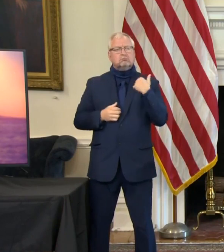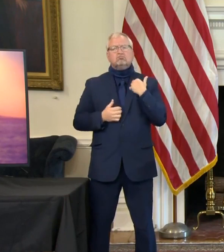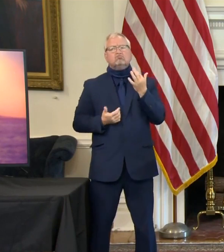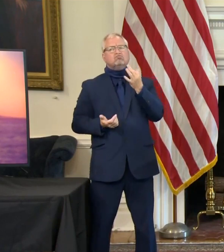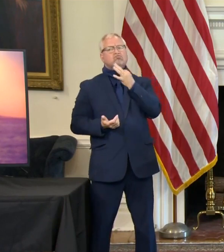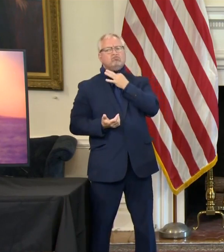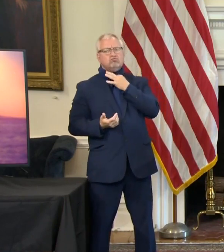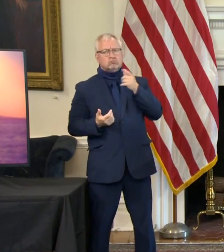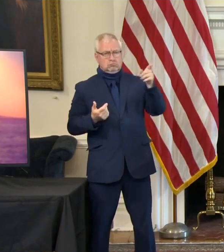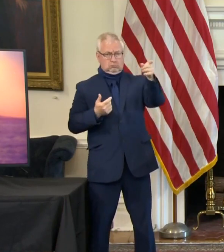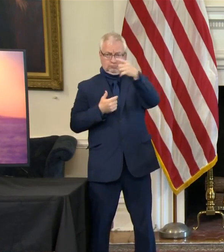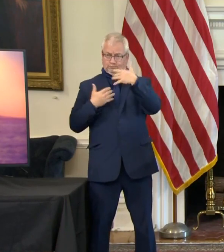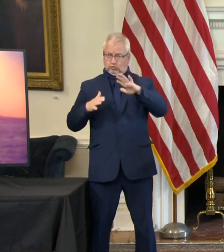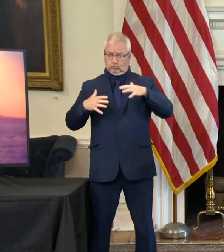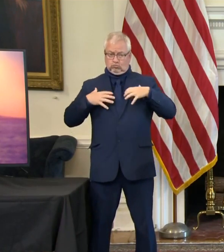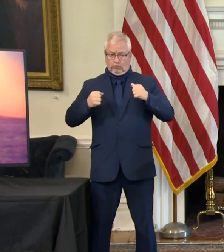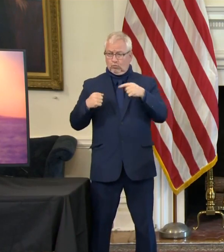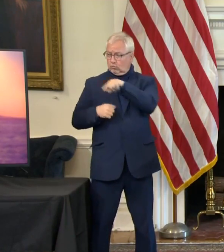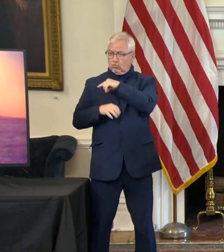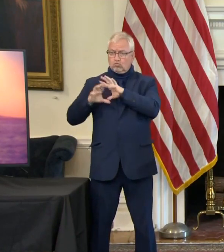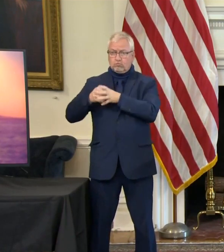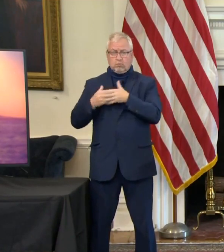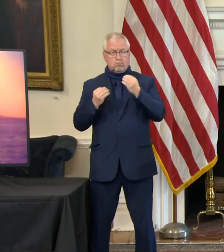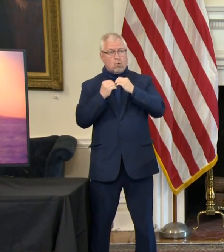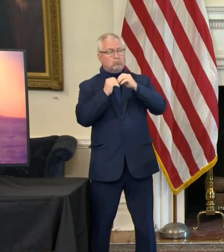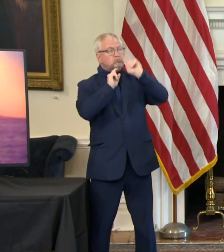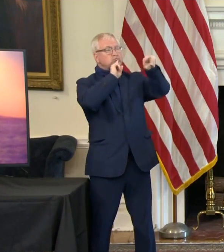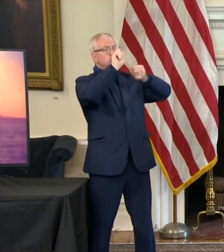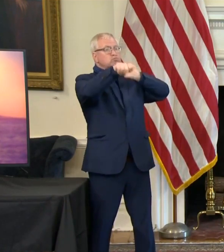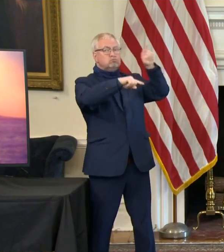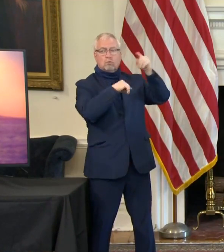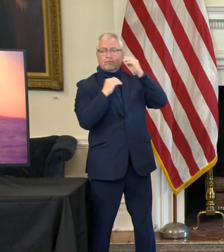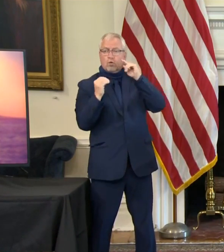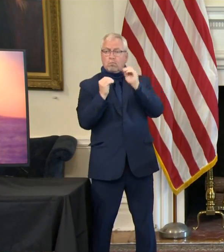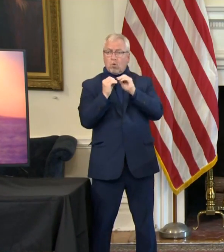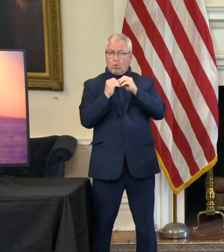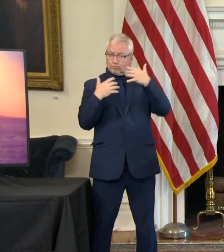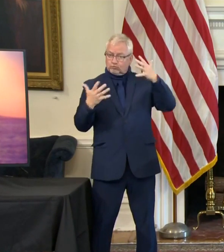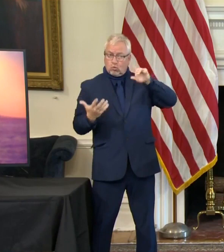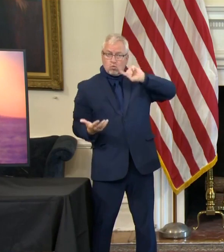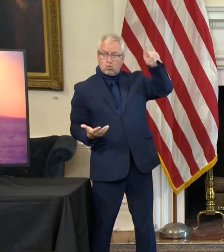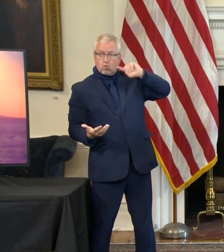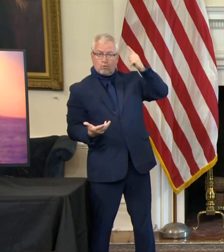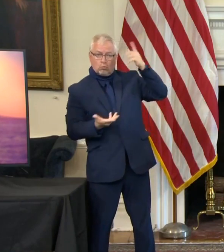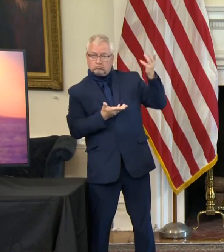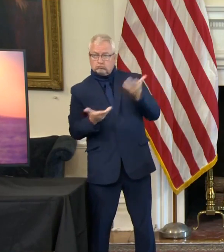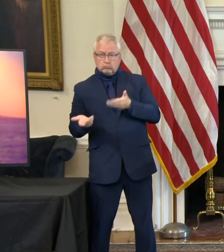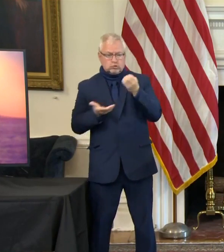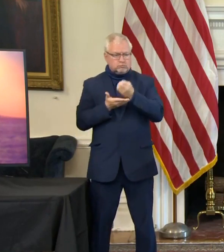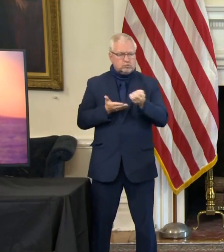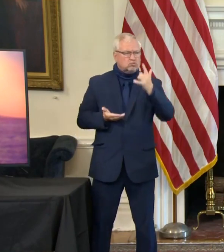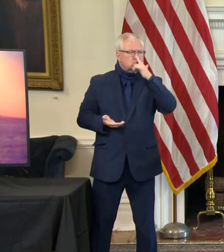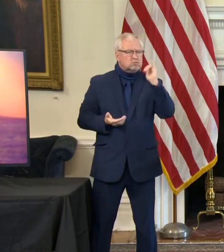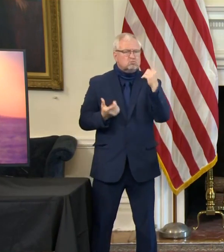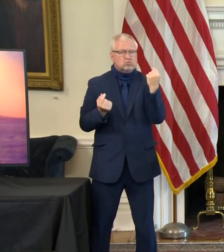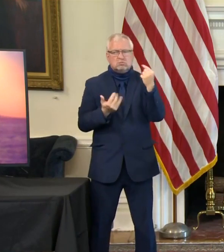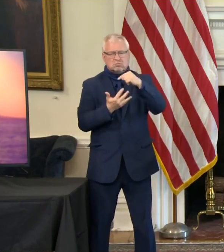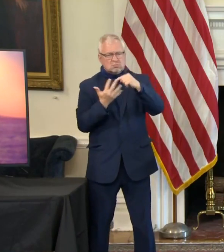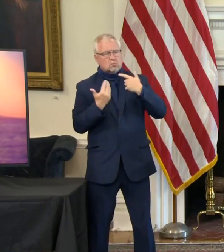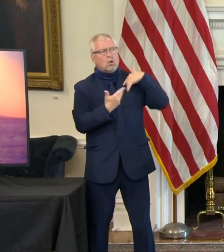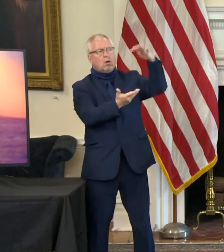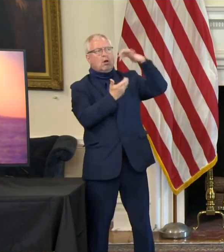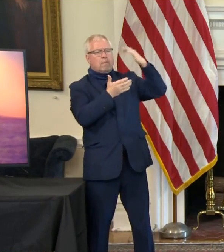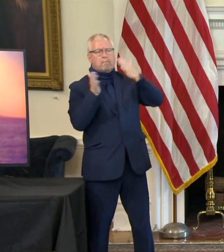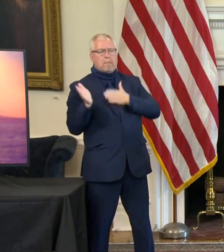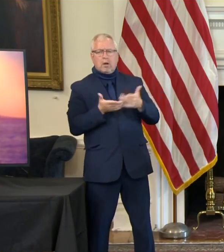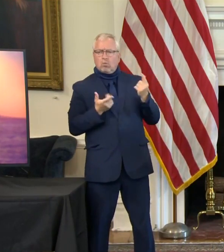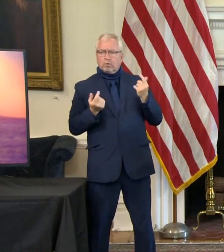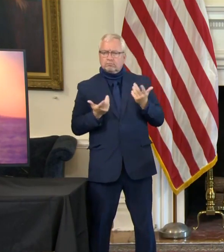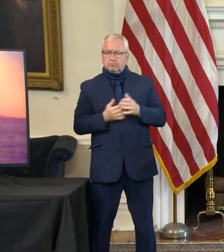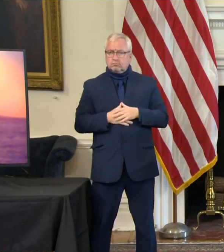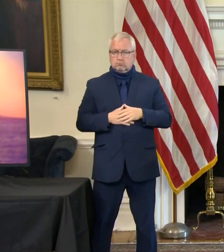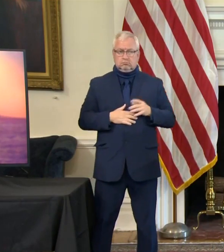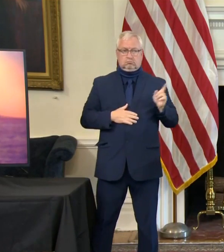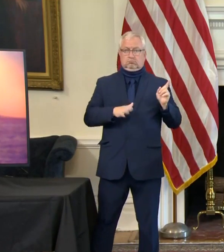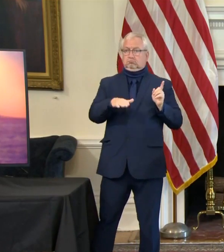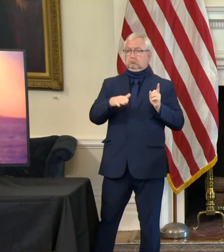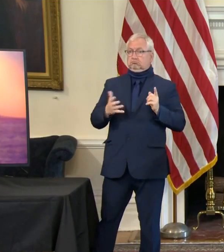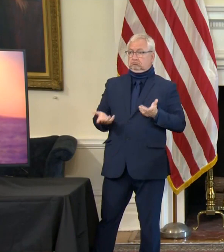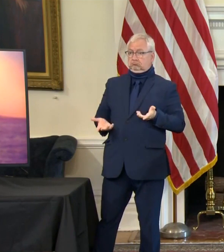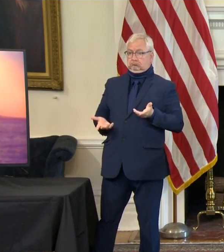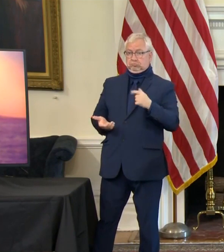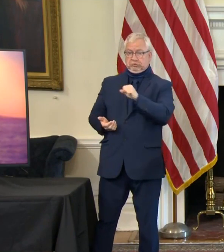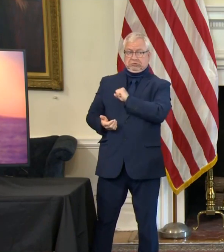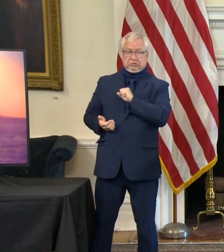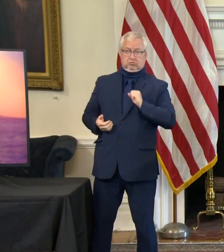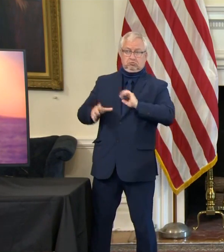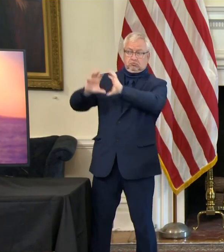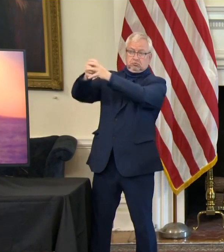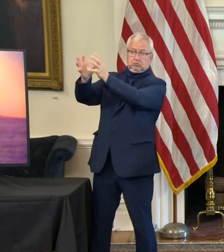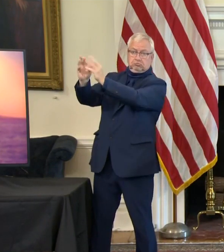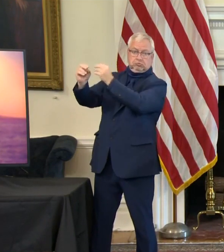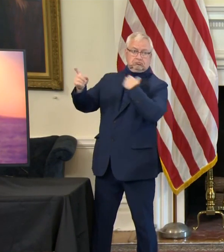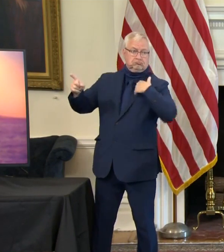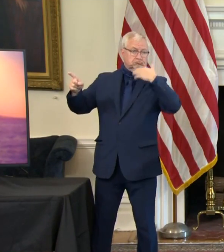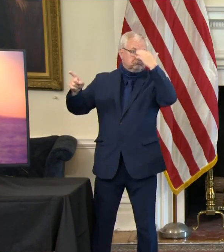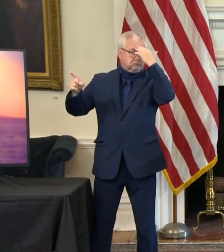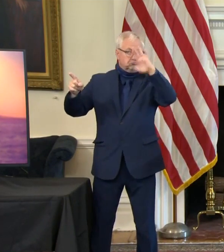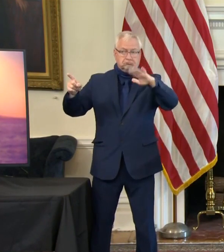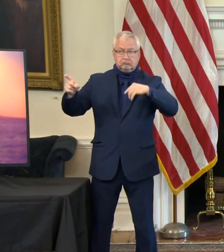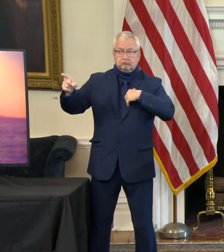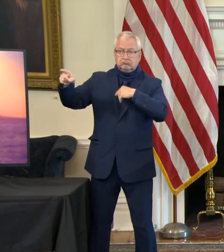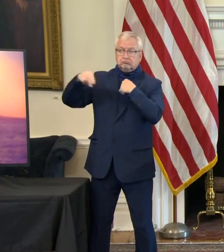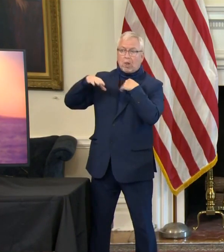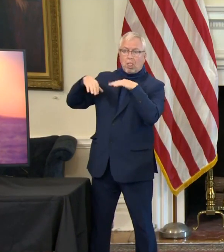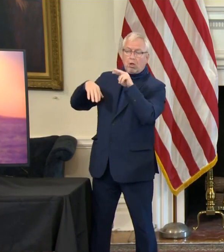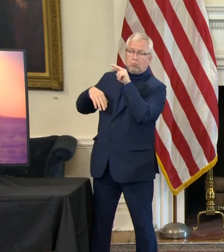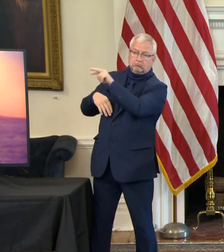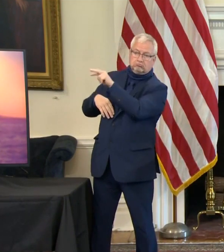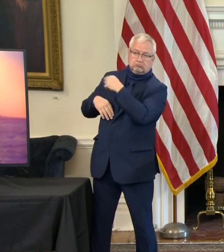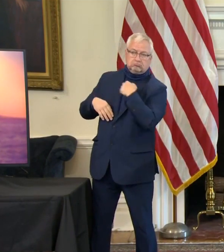THERE ANY WAY, AND THE DEPARTMENT OF HEALTH CAN ORDER ANY ADDITIONAL, THOSE TEST KITS, WHAT COMPONENTS AND >> I DON’T KNOW THE QUESTION BUT THAT IS NOT COPLETE THE